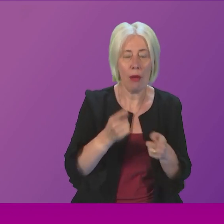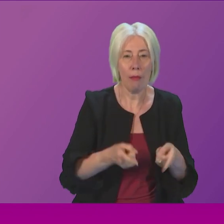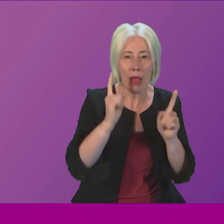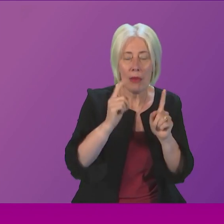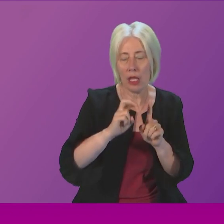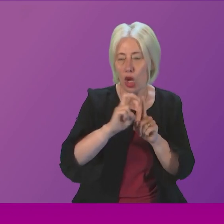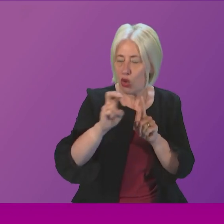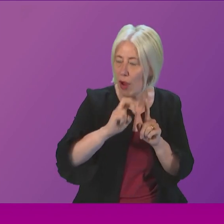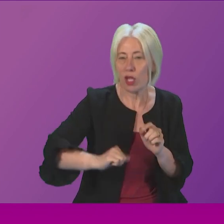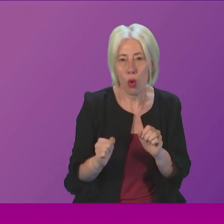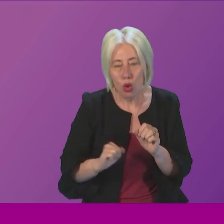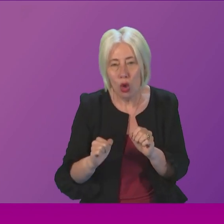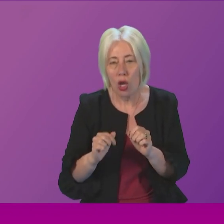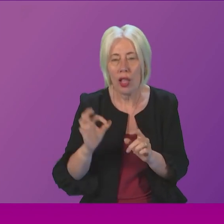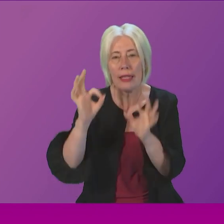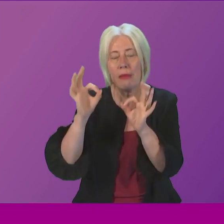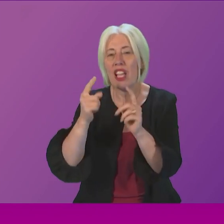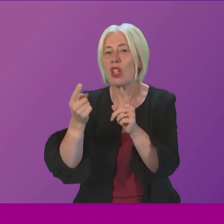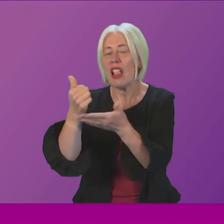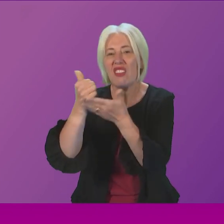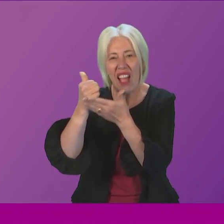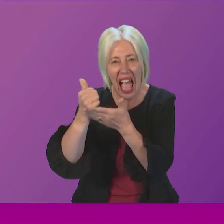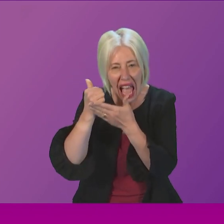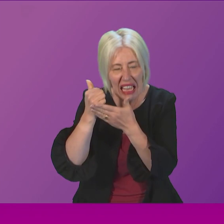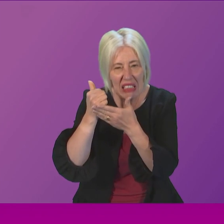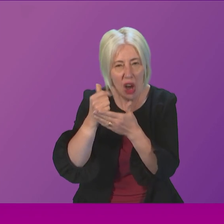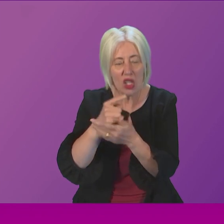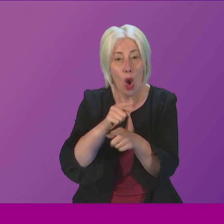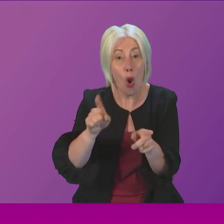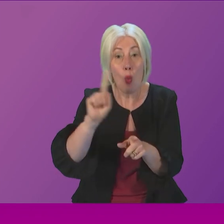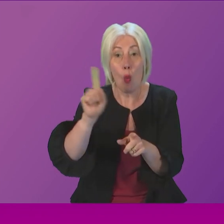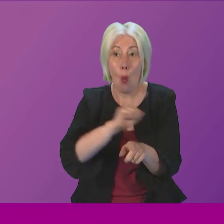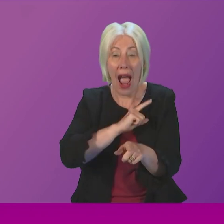Transport Scotland and special advisers on what led to the decision—which is, I think,